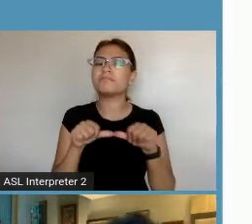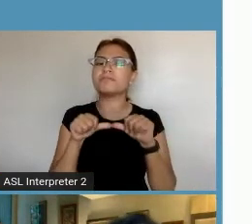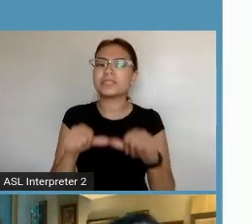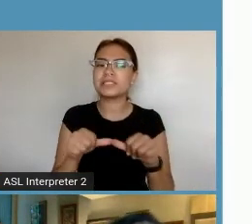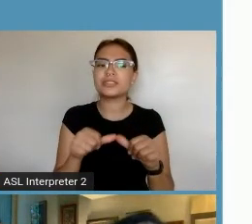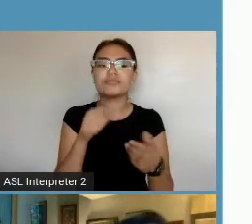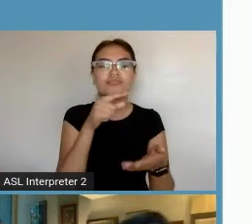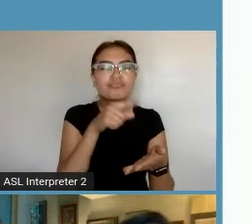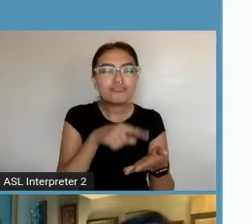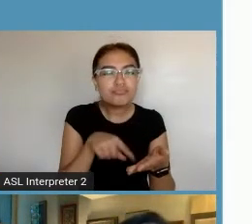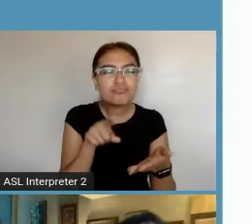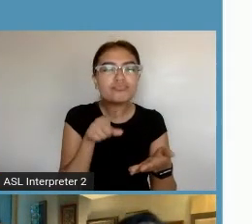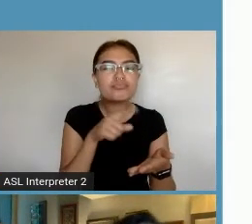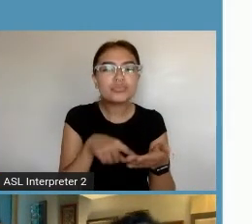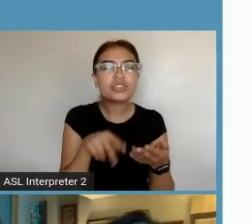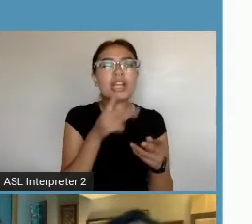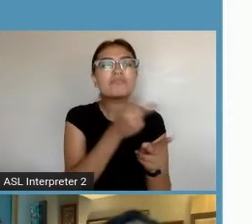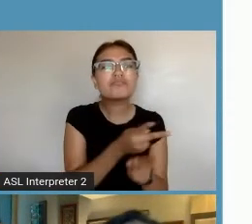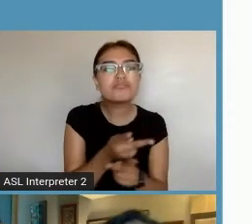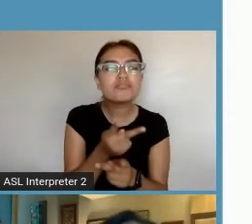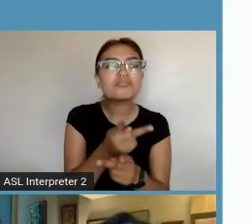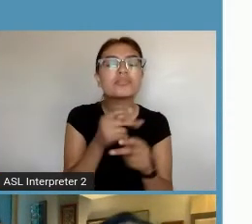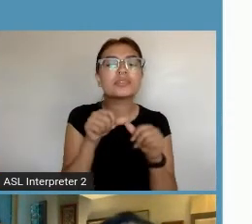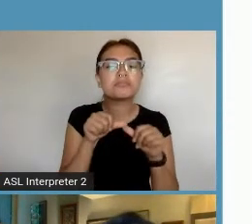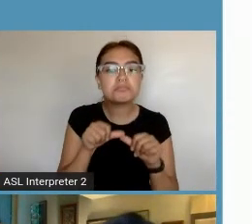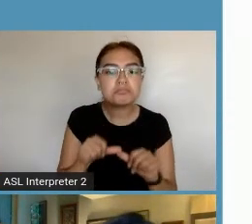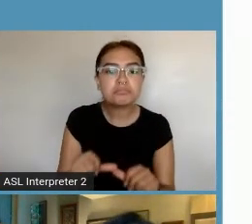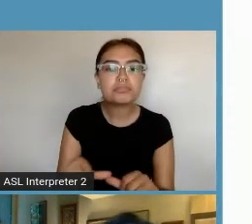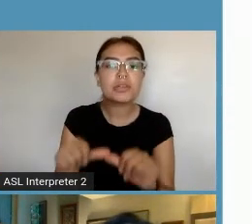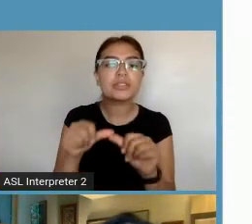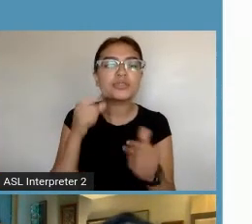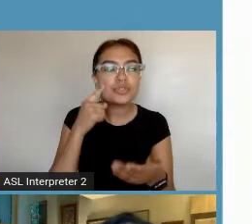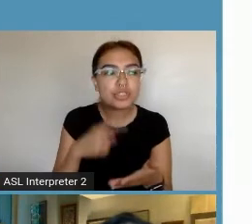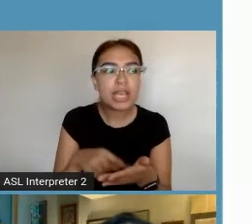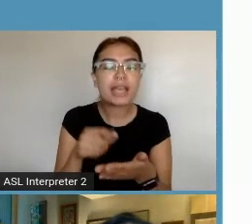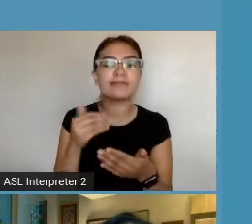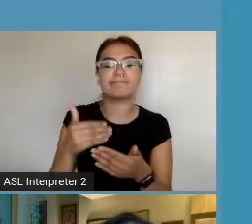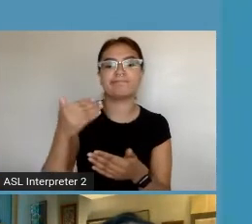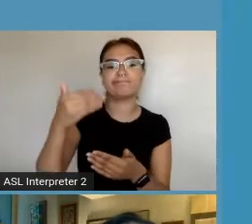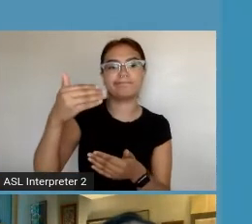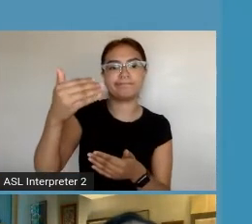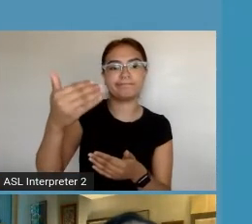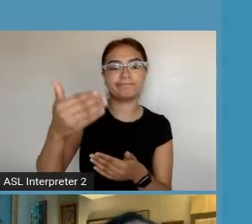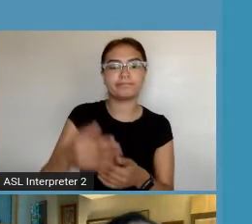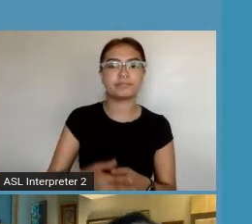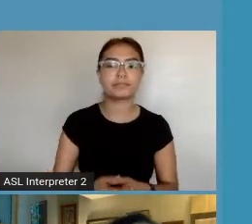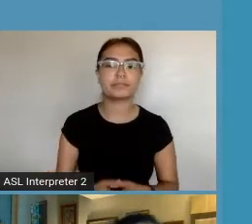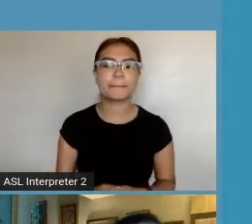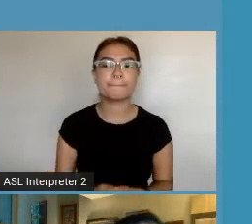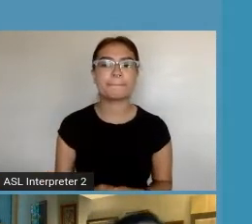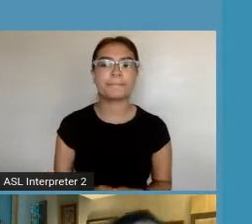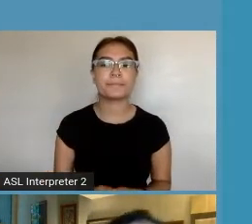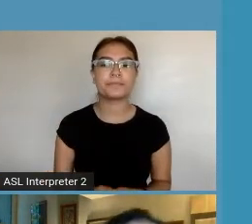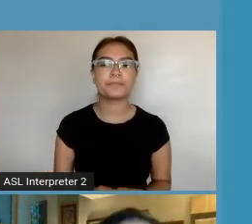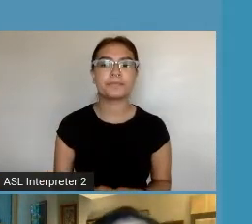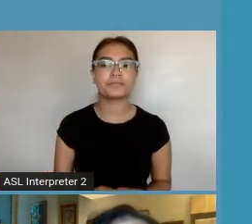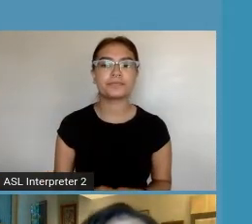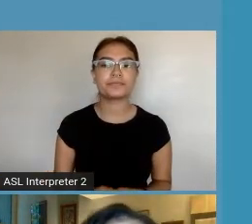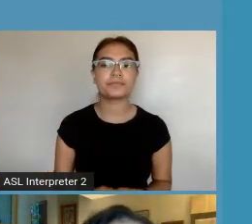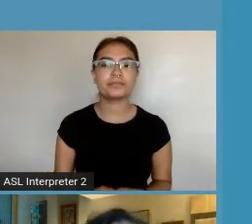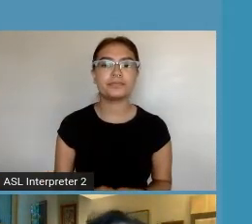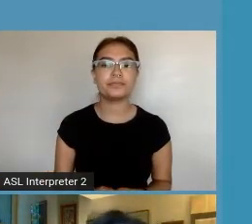updating schedules of how this maintenance will be performed? Sort of pros and cons of digitization?